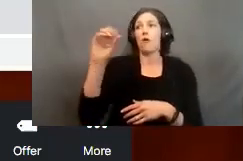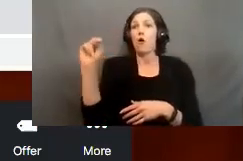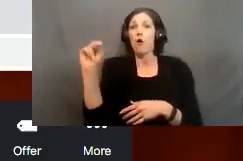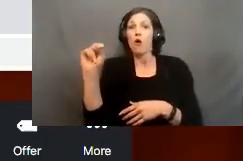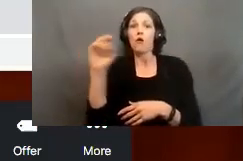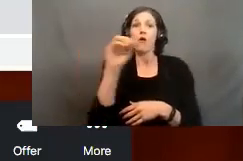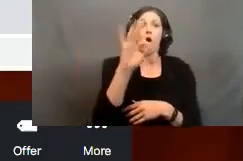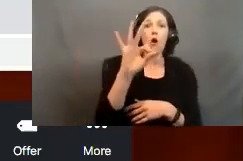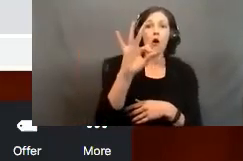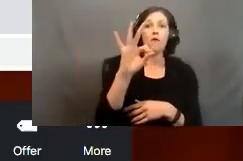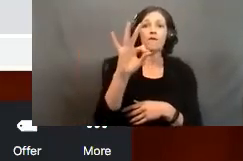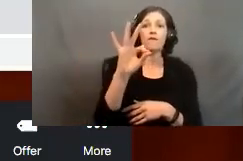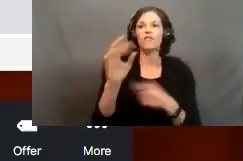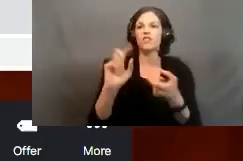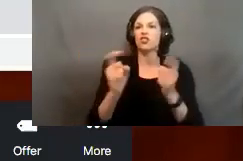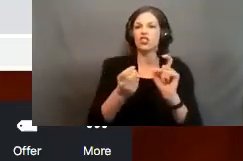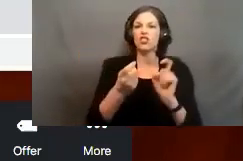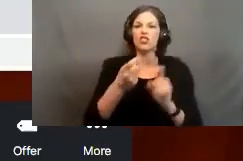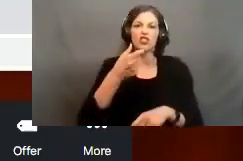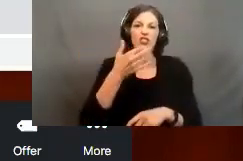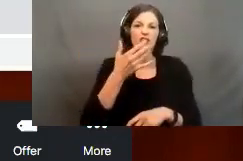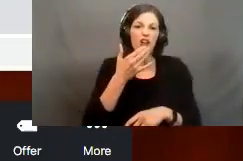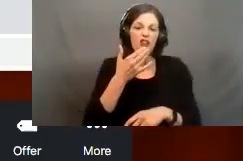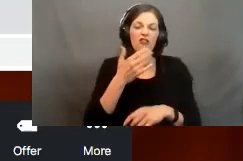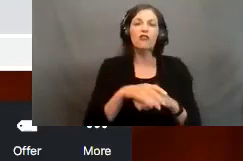12:37:53 , it changes colors and there is a/that goes through it.